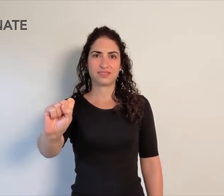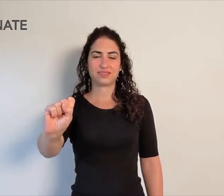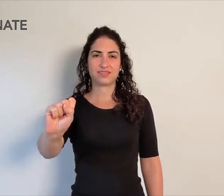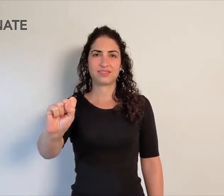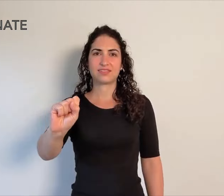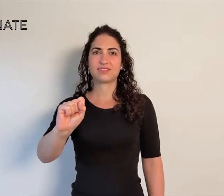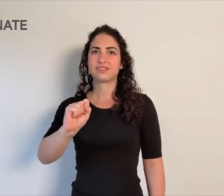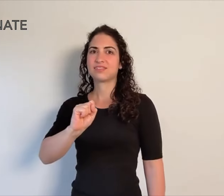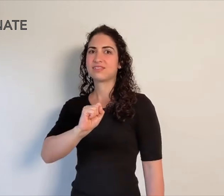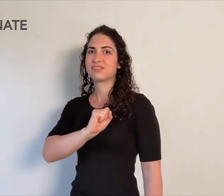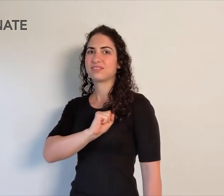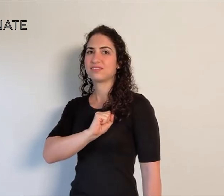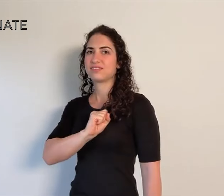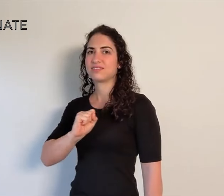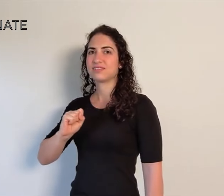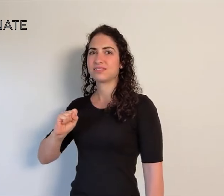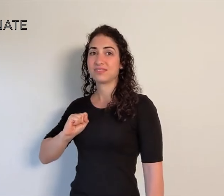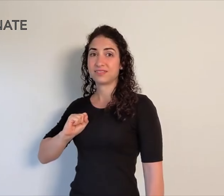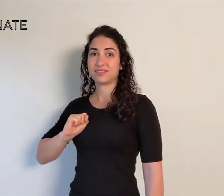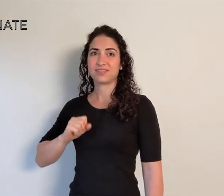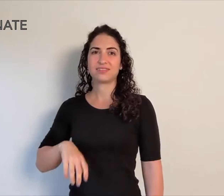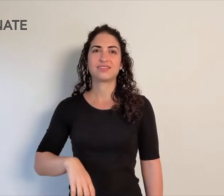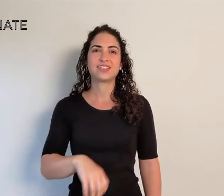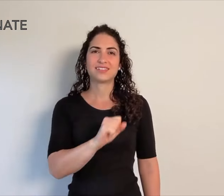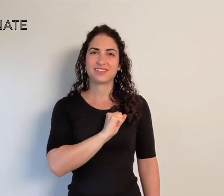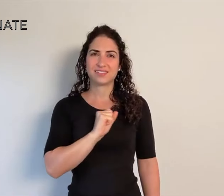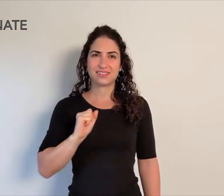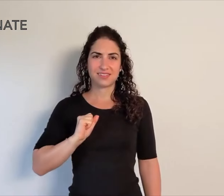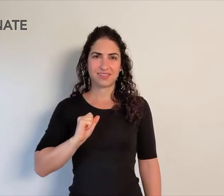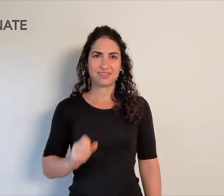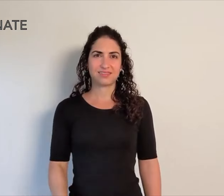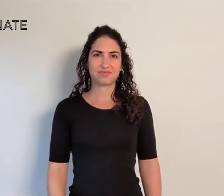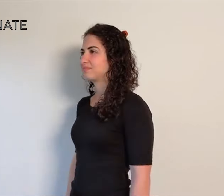The "S" handshape now taps each side of the torso.